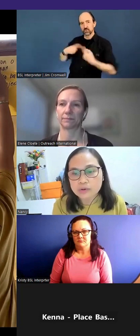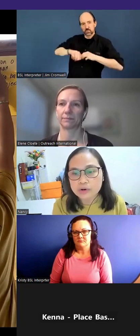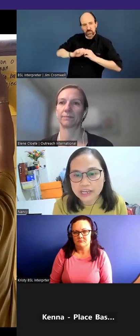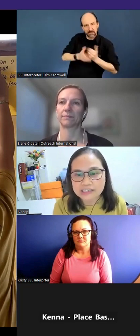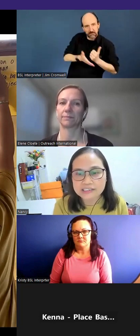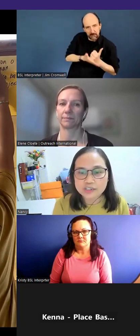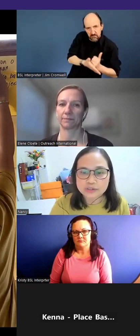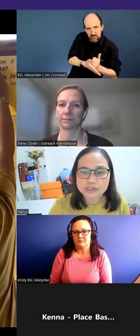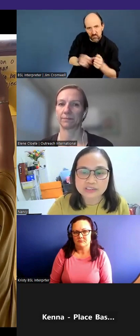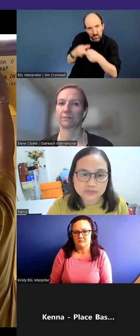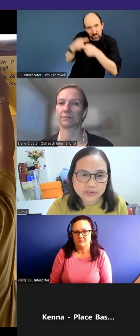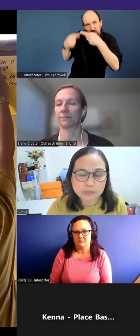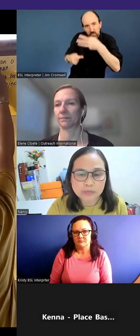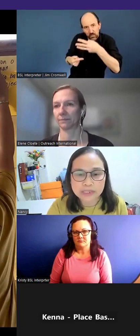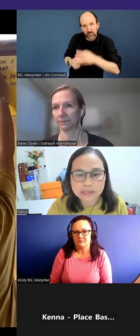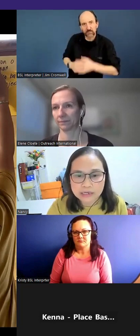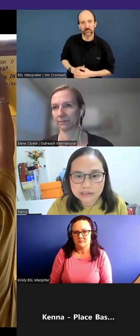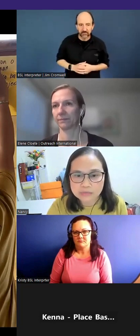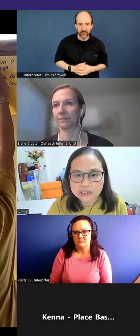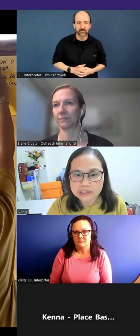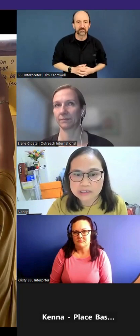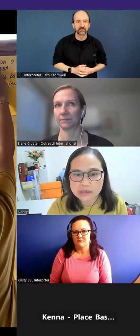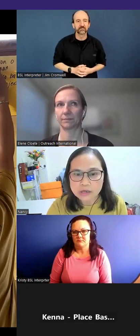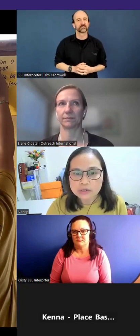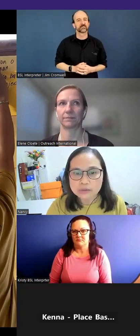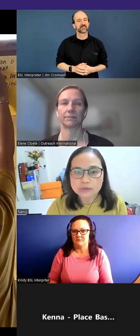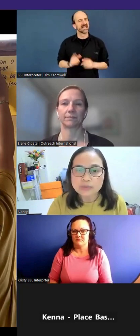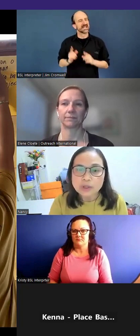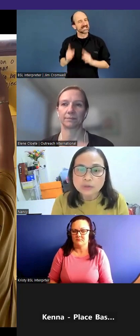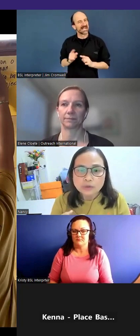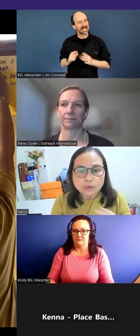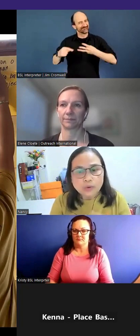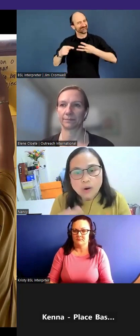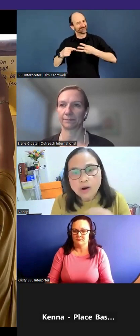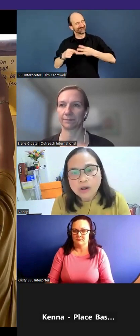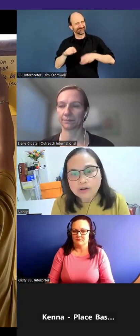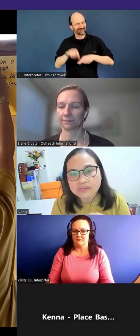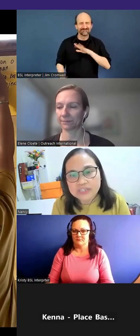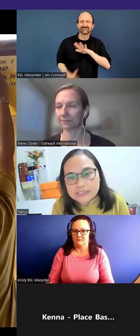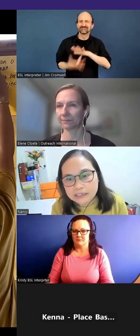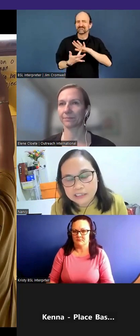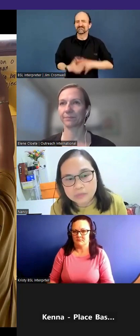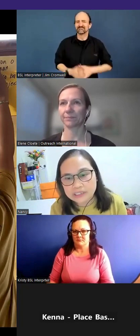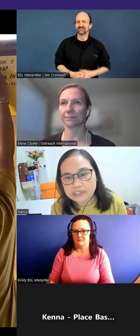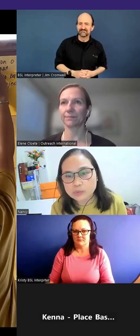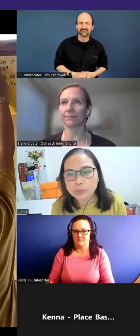organisational development activities. Through all of these activities